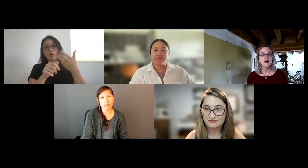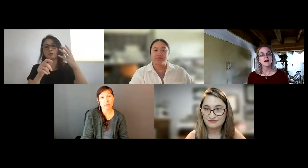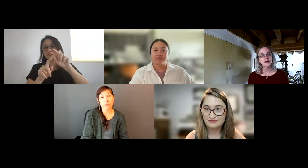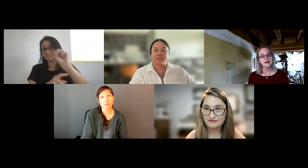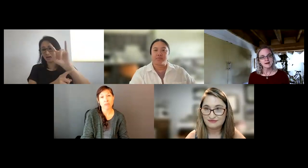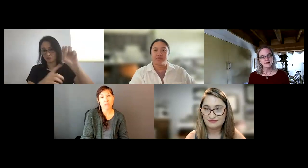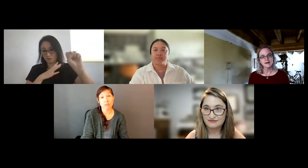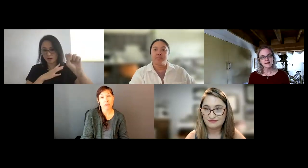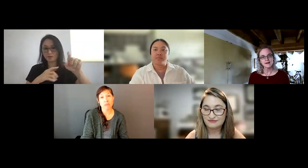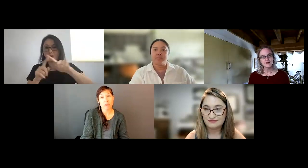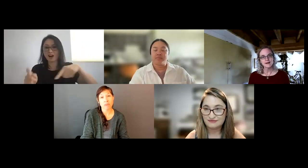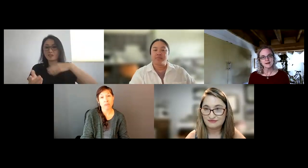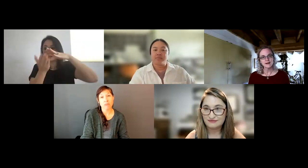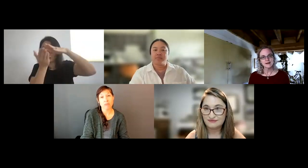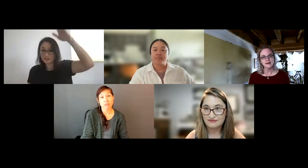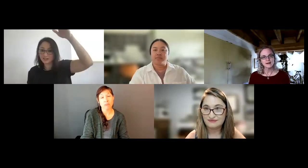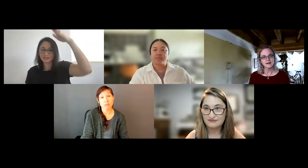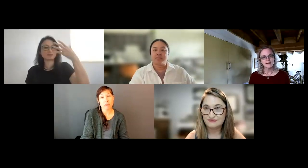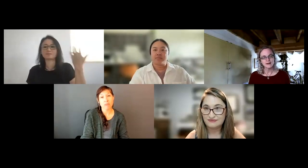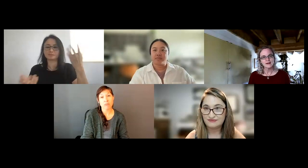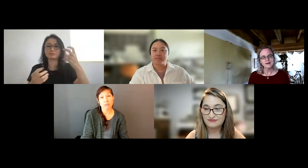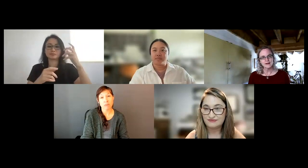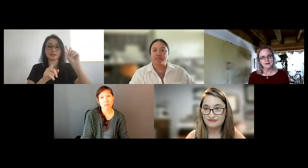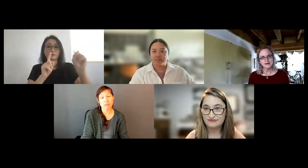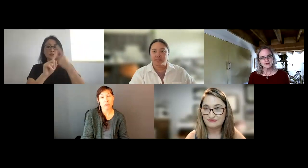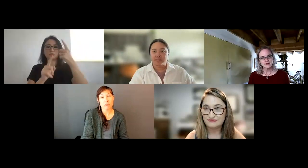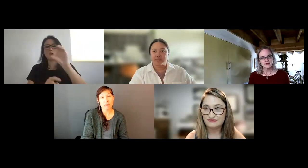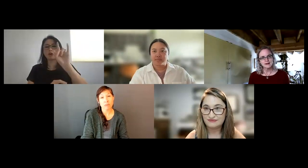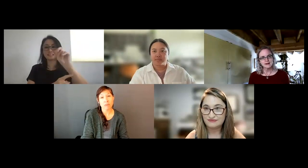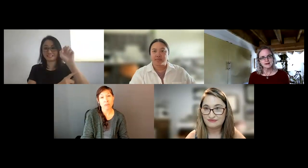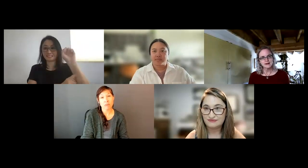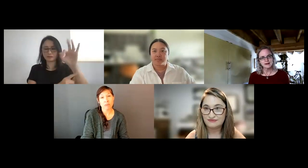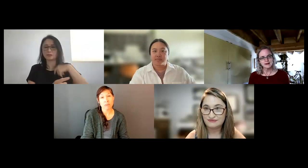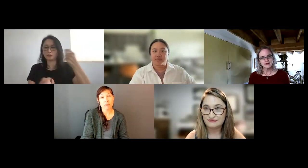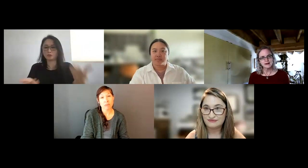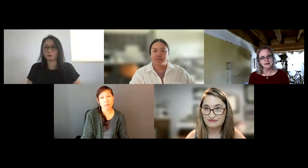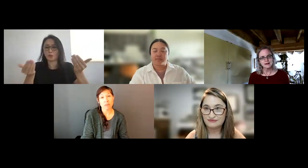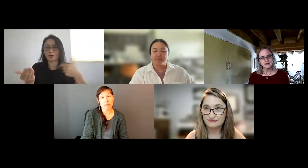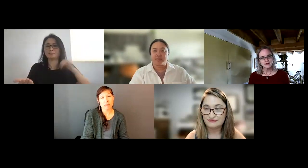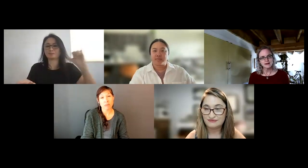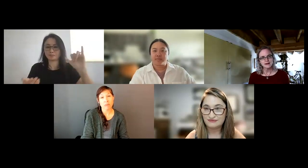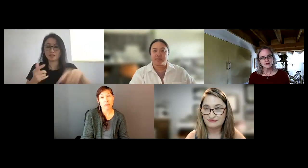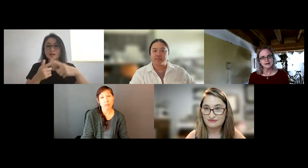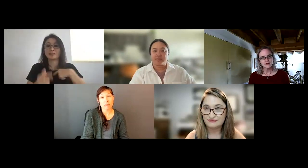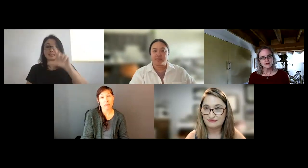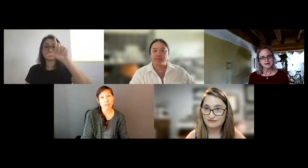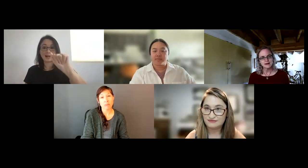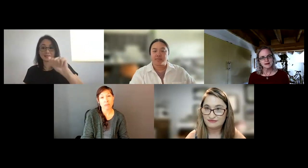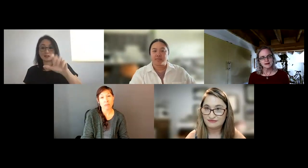And they honestly said, "If the size is fine, "but if we're worried about length, "then the first thing actually is,